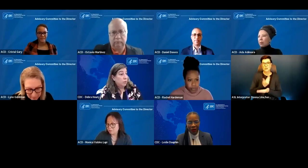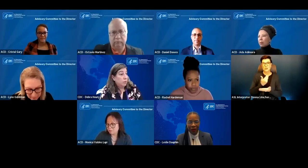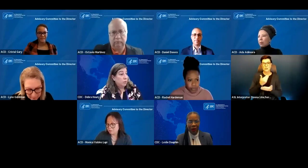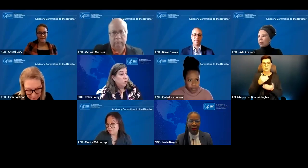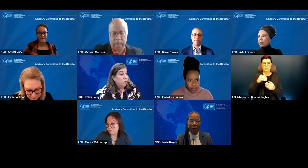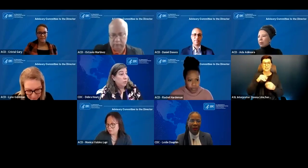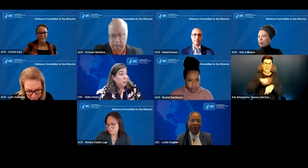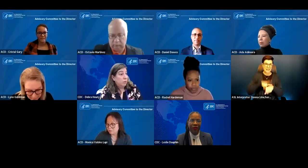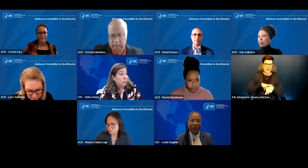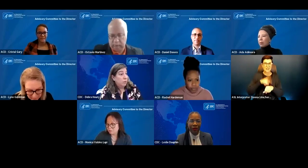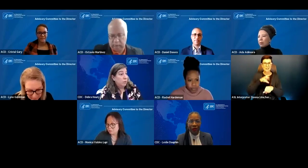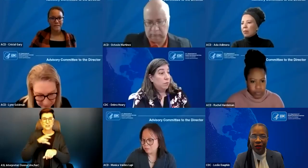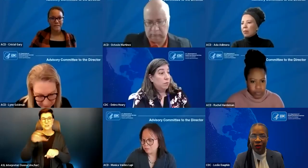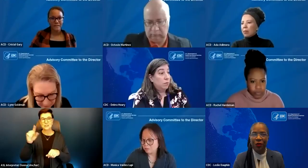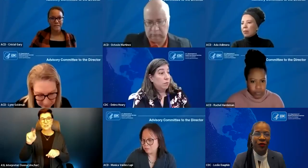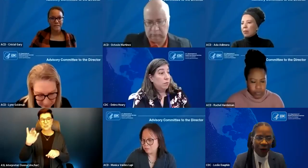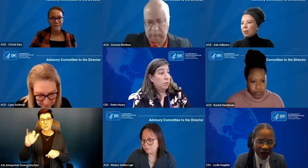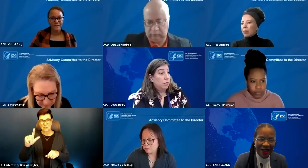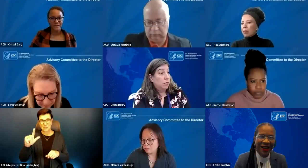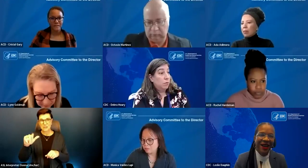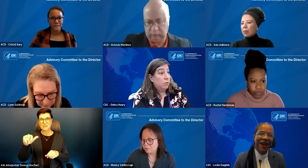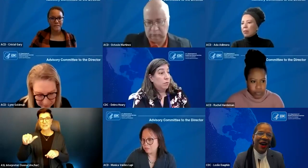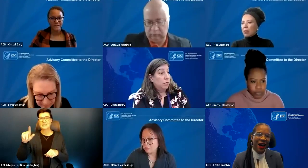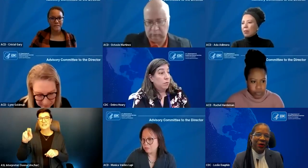and Territorial Public Health Infrastructure Workforce,